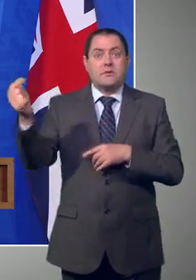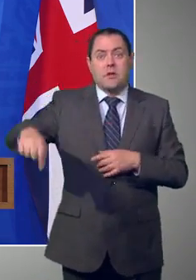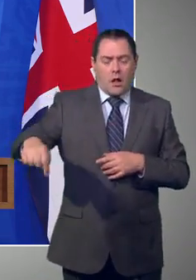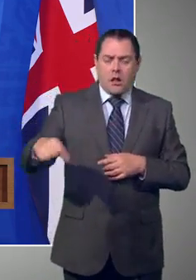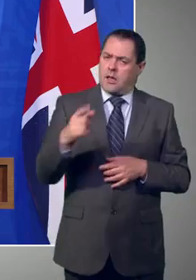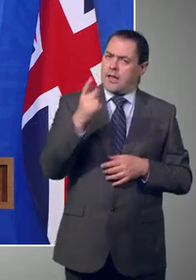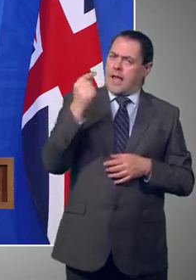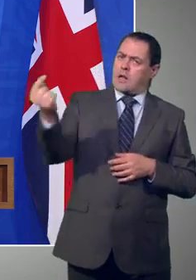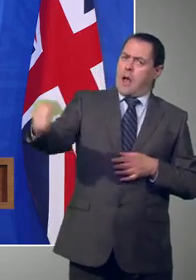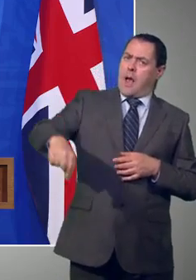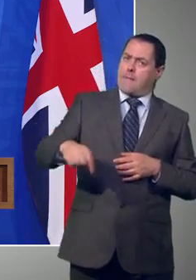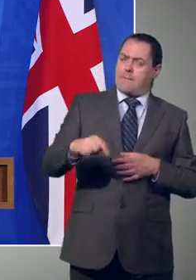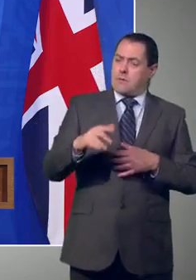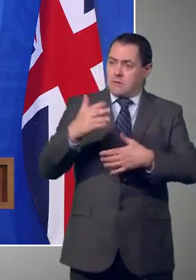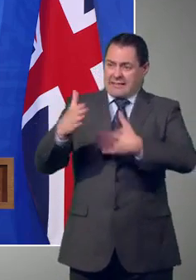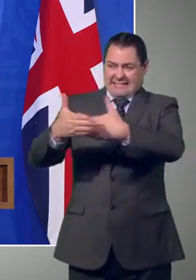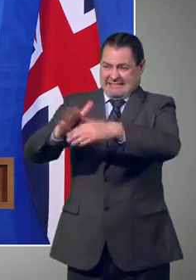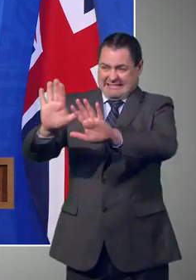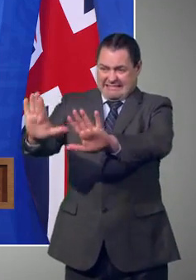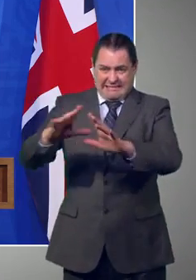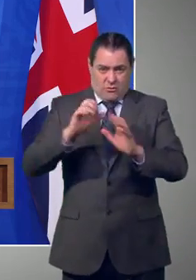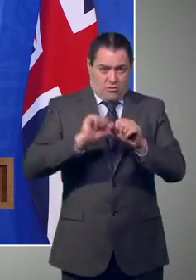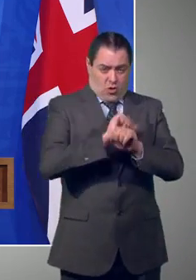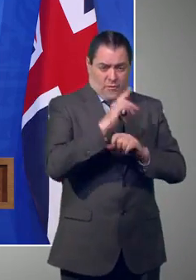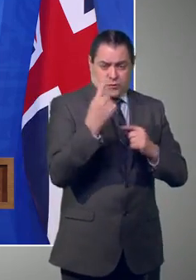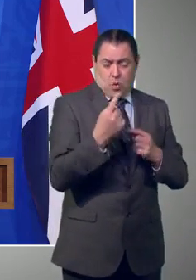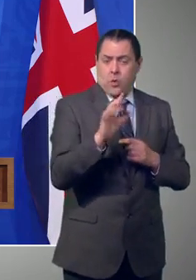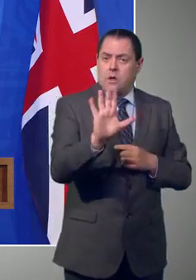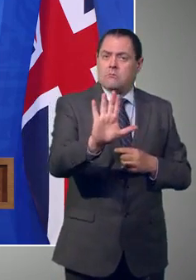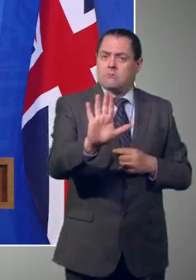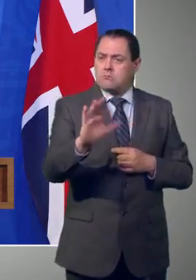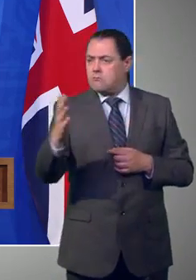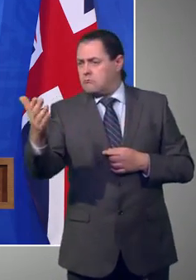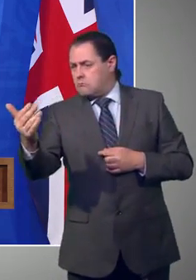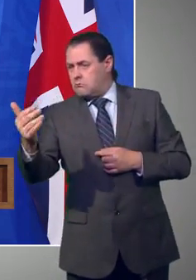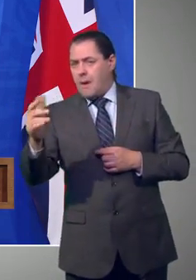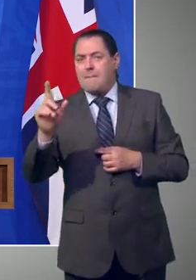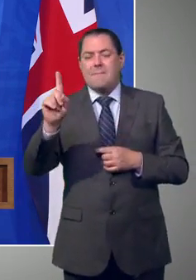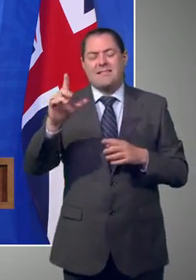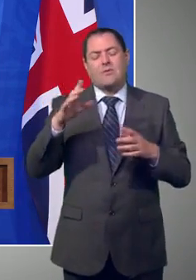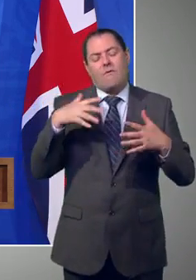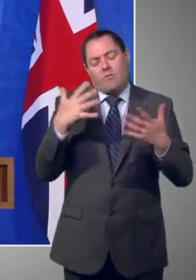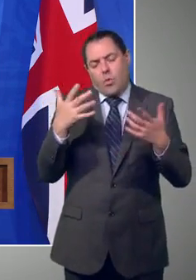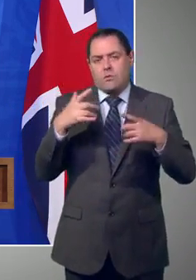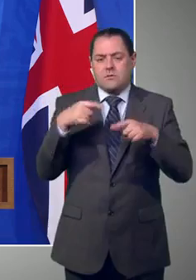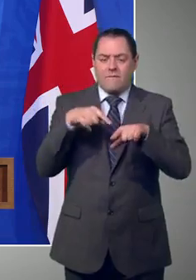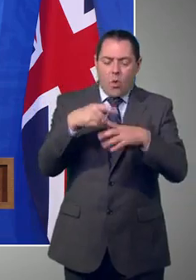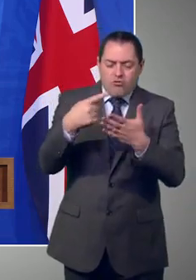cautious and follow the rules and take personal